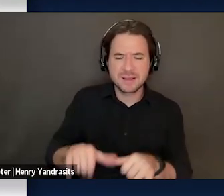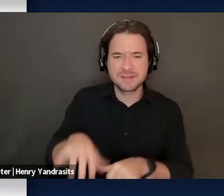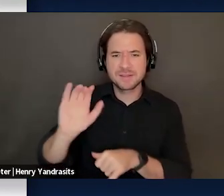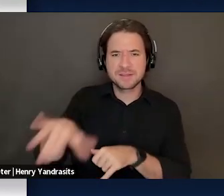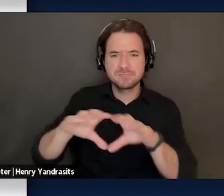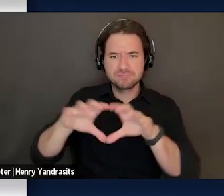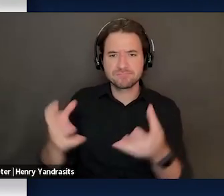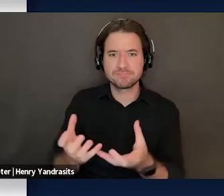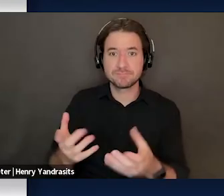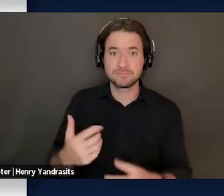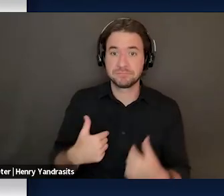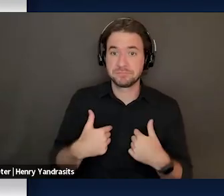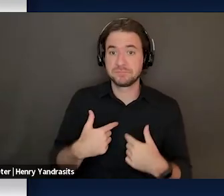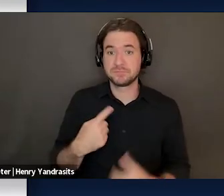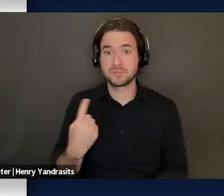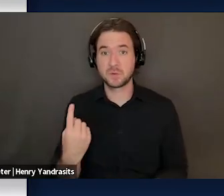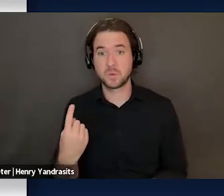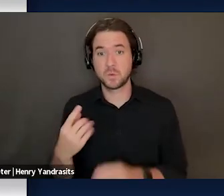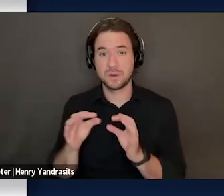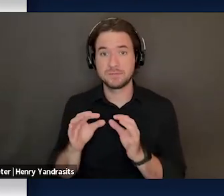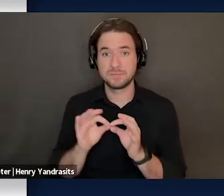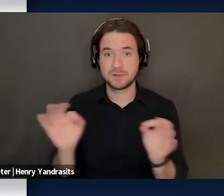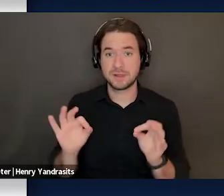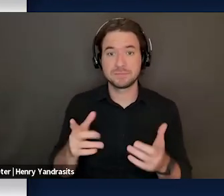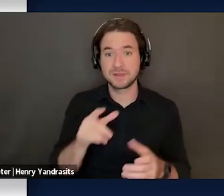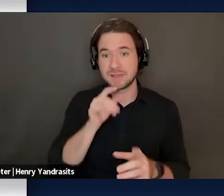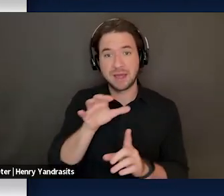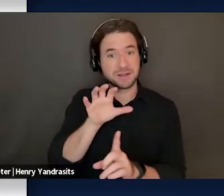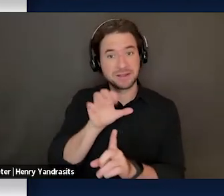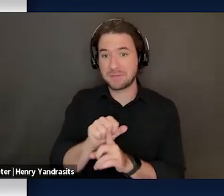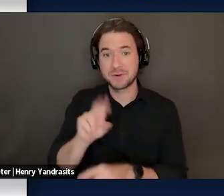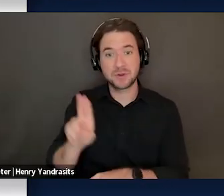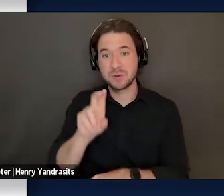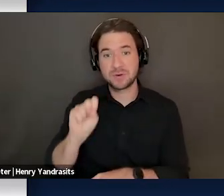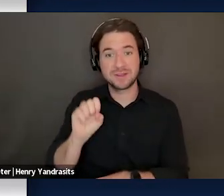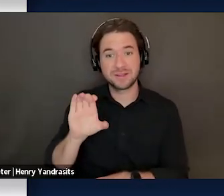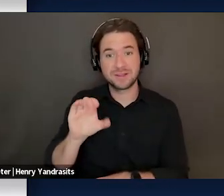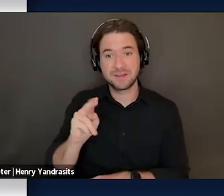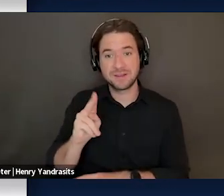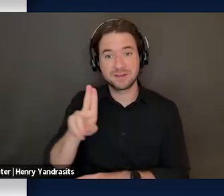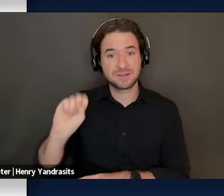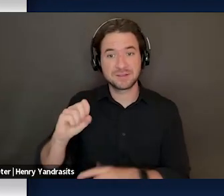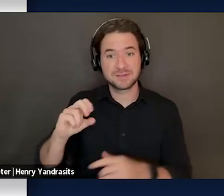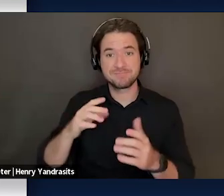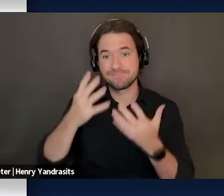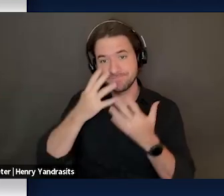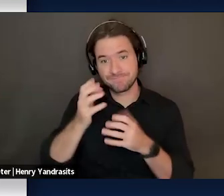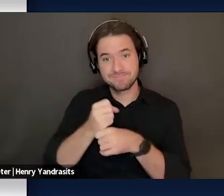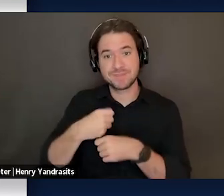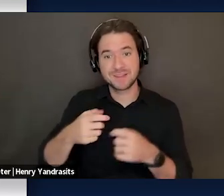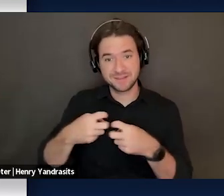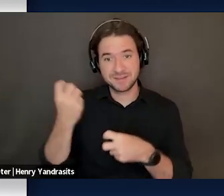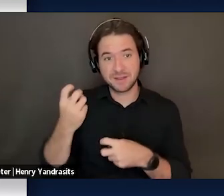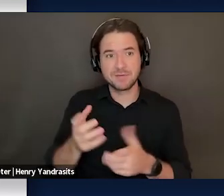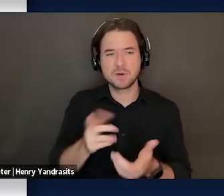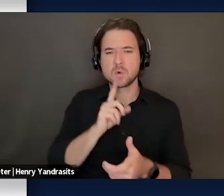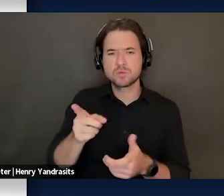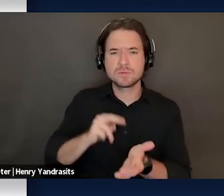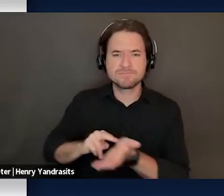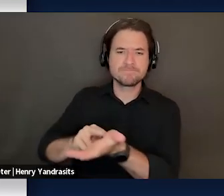I'm actually one language that's not captured in the U.S. Census, and this is unfortunately made it very difficult to really get a size estimate of the patient population.